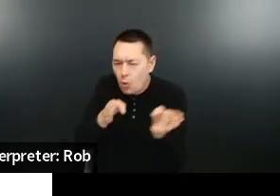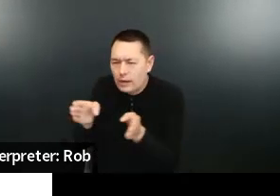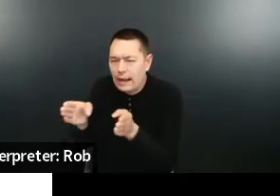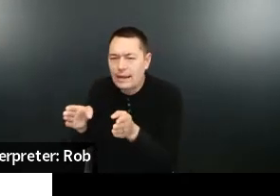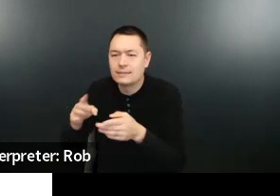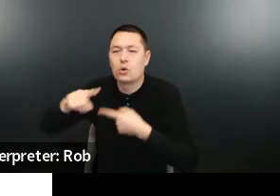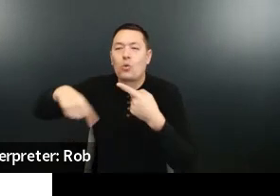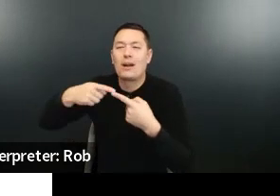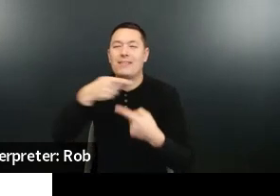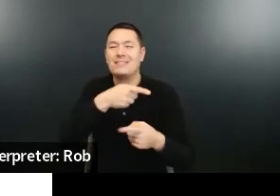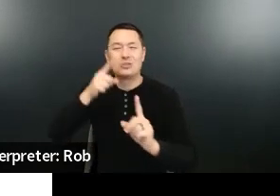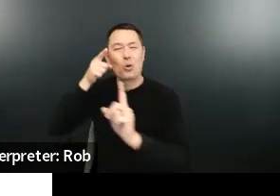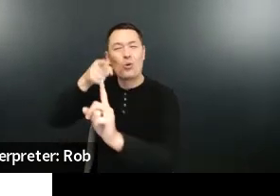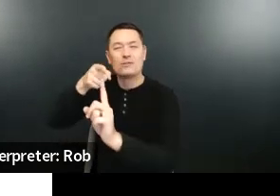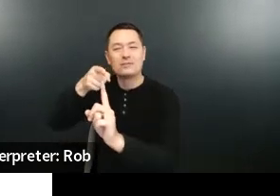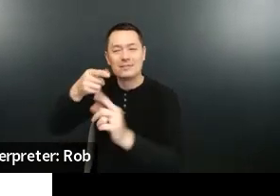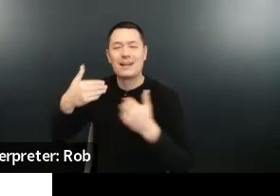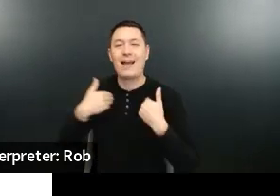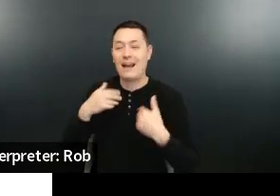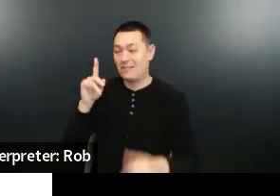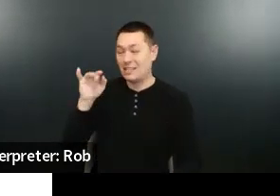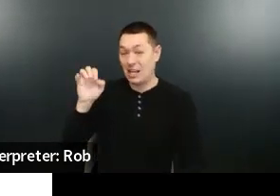So we have dashboards that